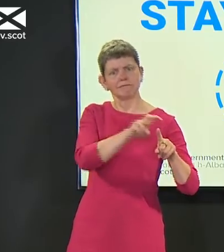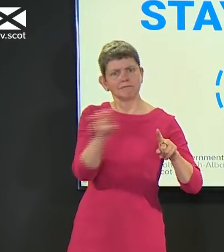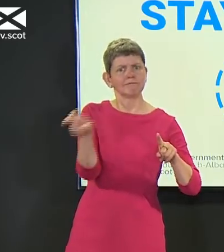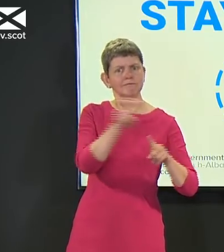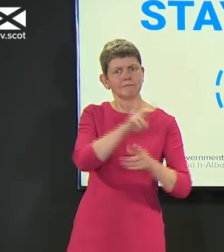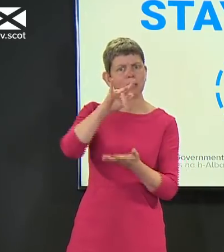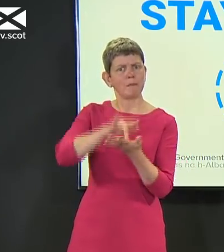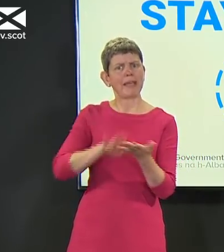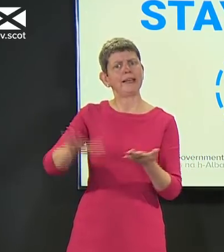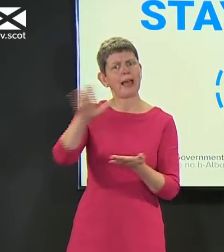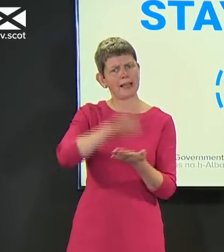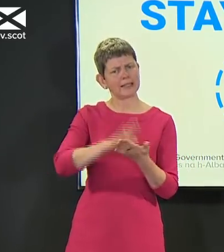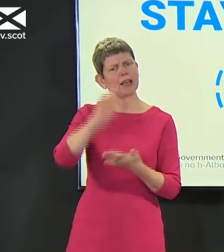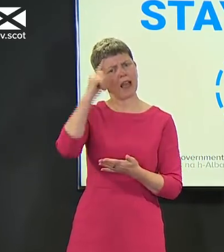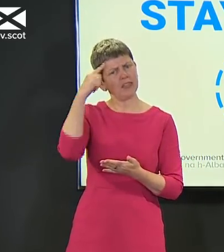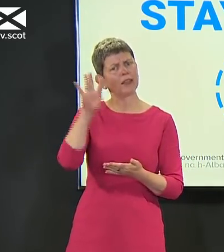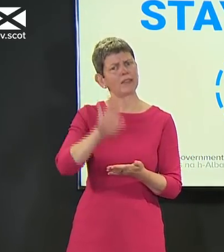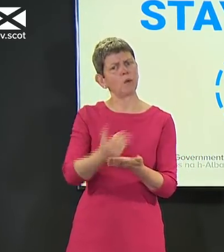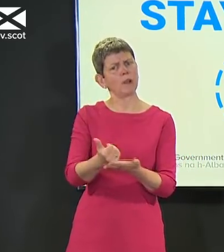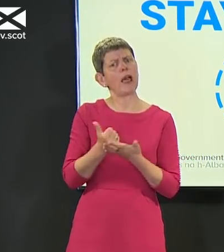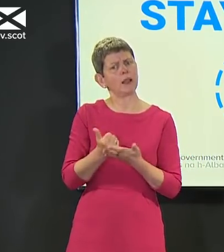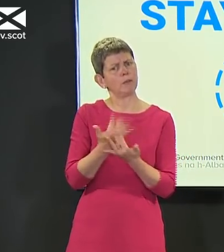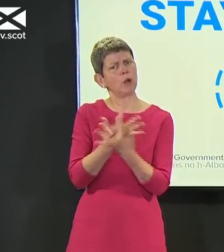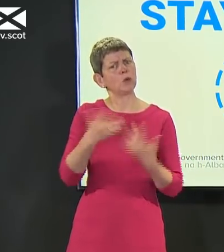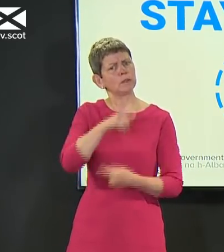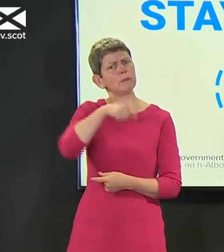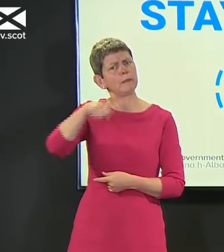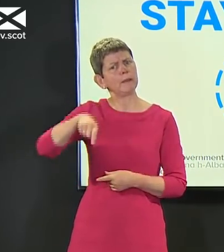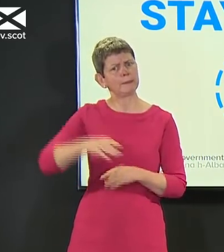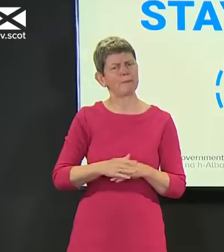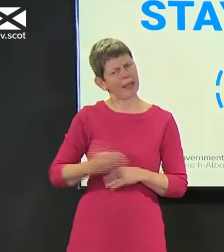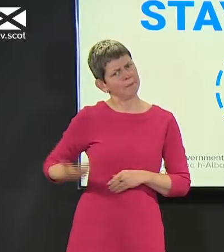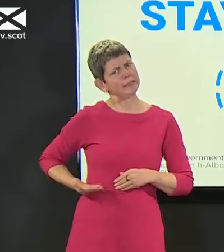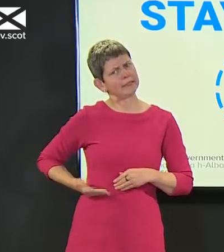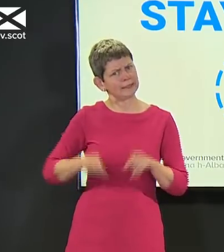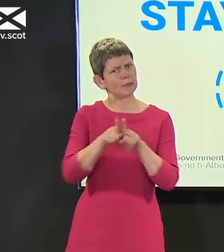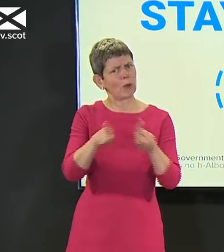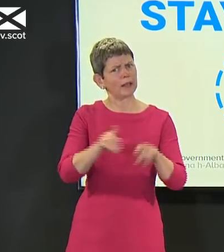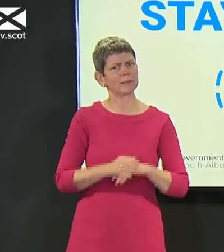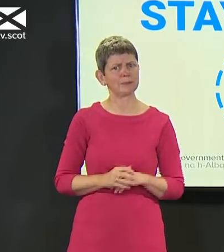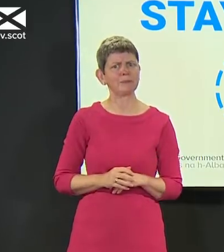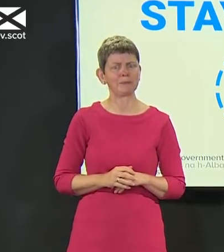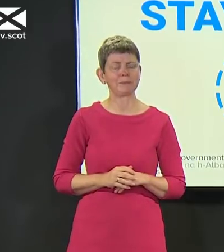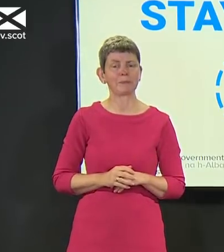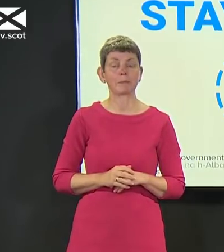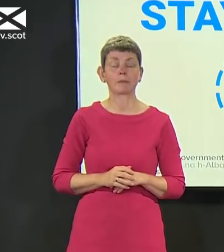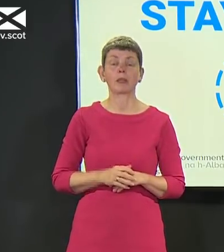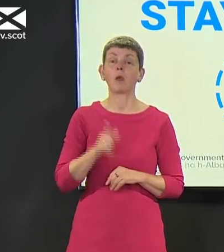to many individuals and businesses on our islands now more generally we expect the whole country to